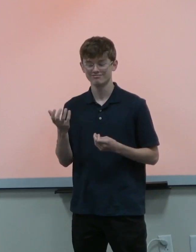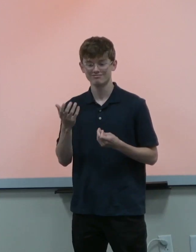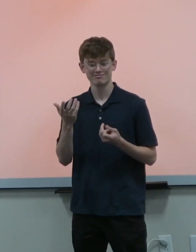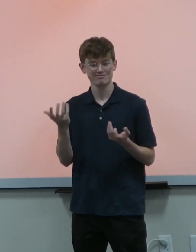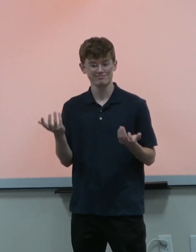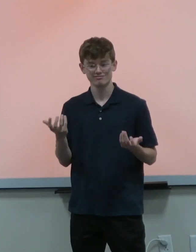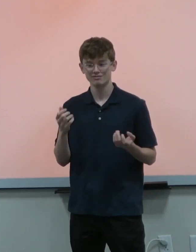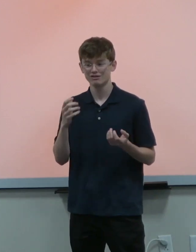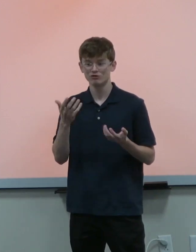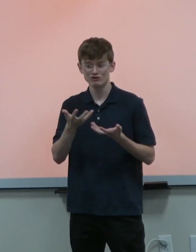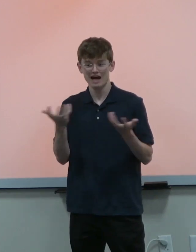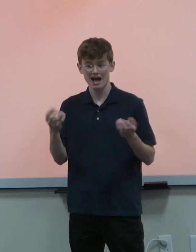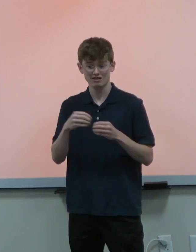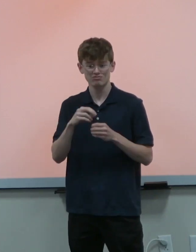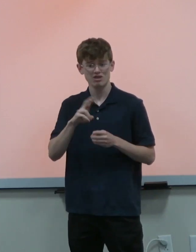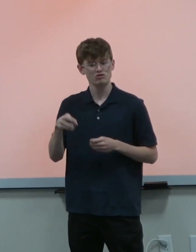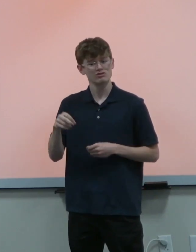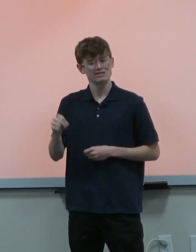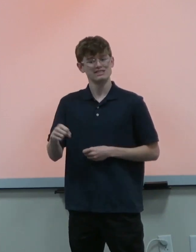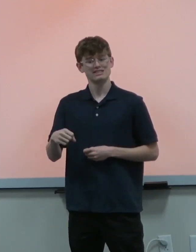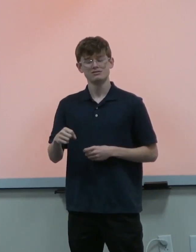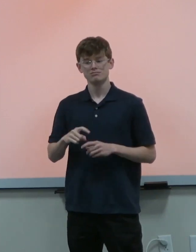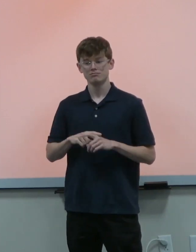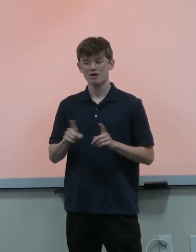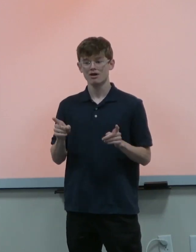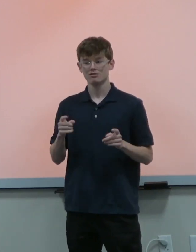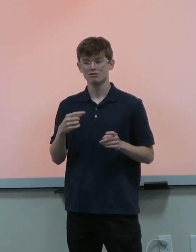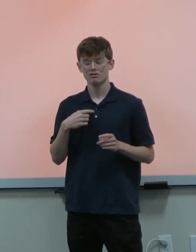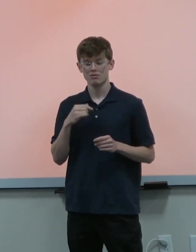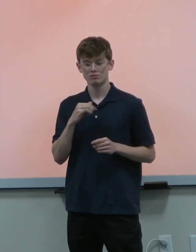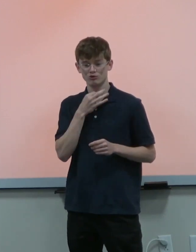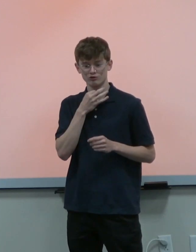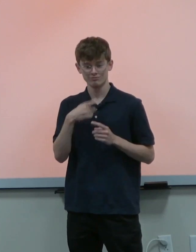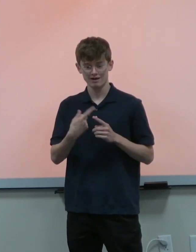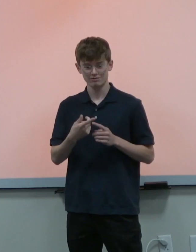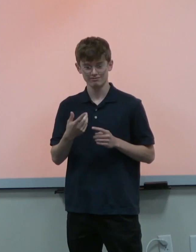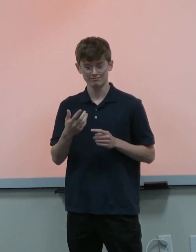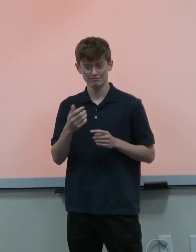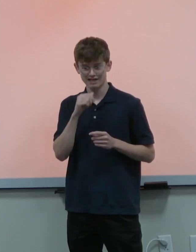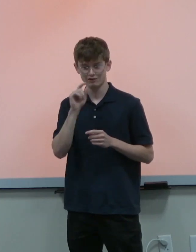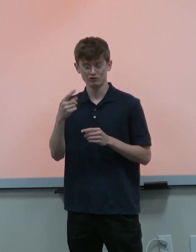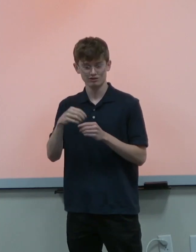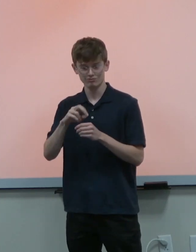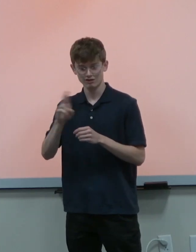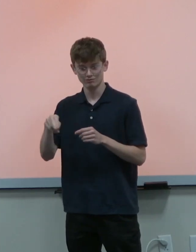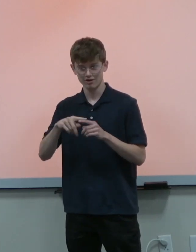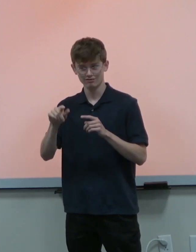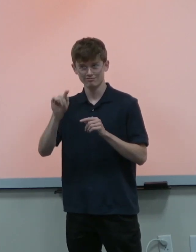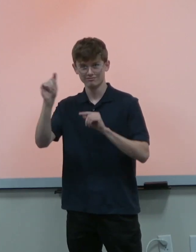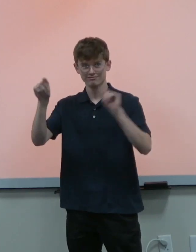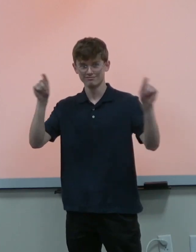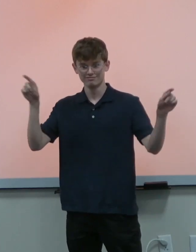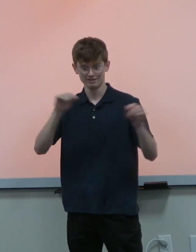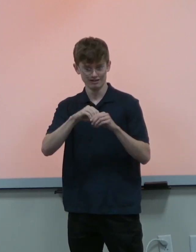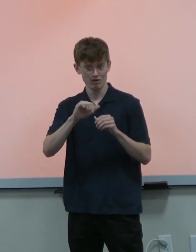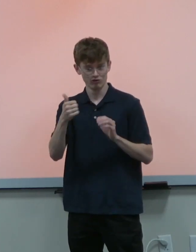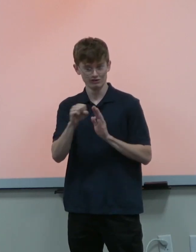because there are a lot in Rochester, yes, but I'm curious about people who aren't in Rochester,